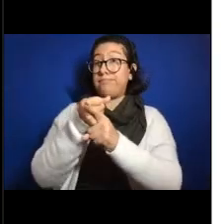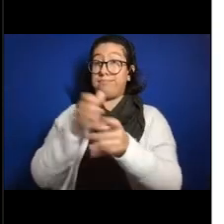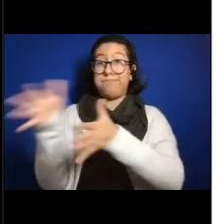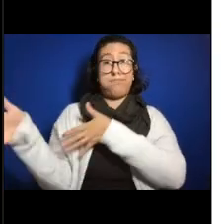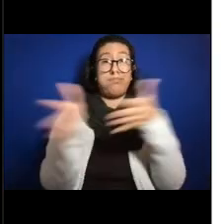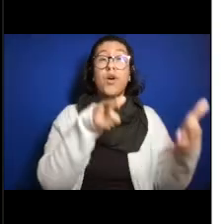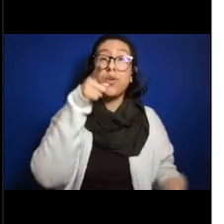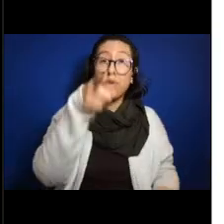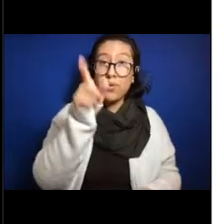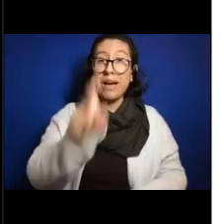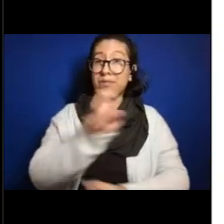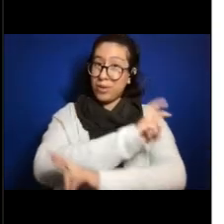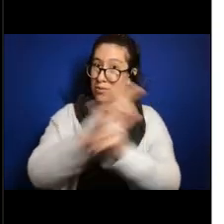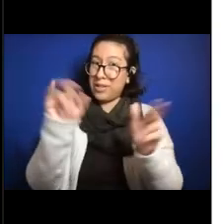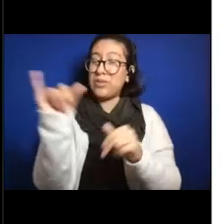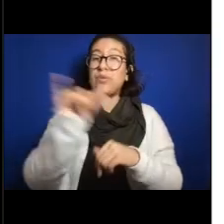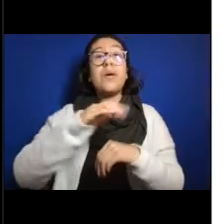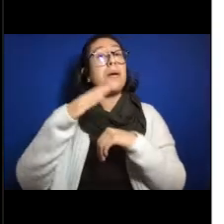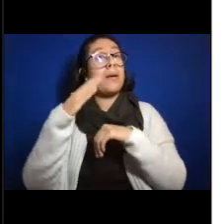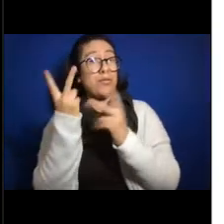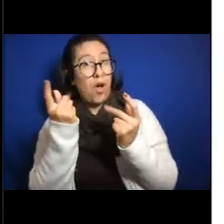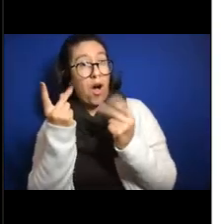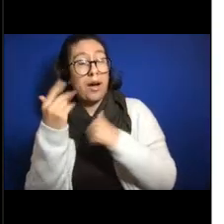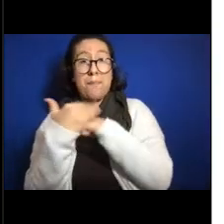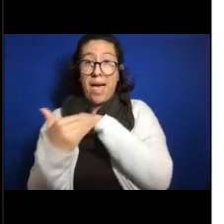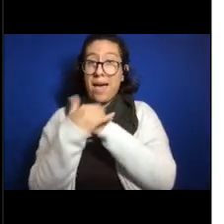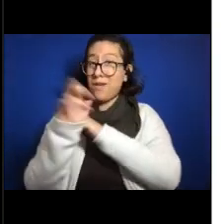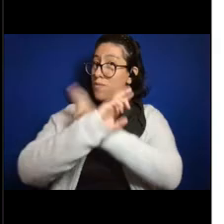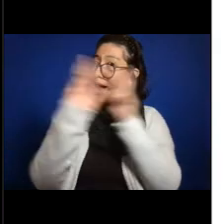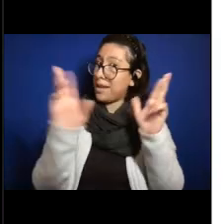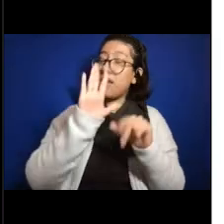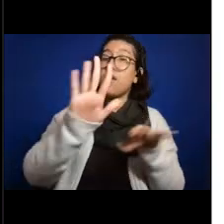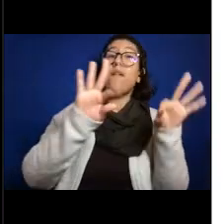to be ready and your pets need to be ready and your family needs to be ready.